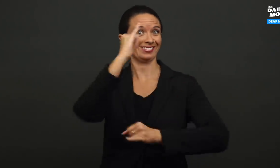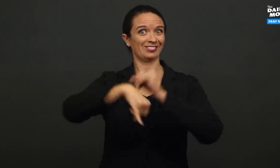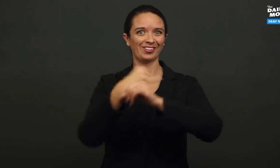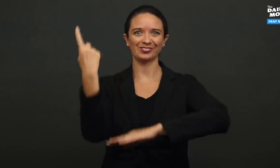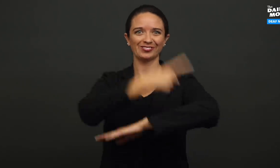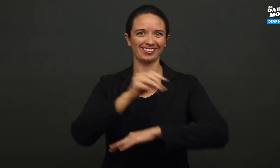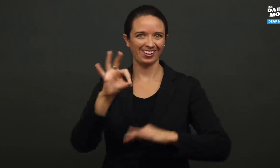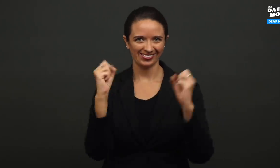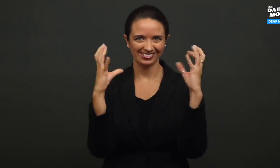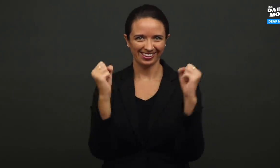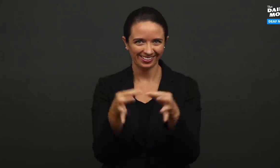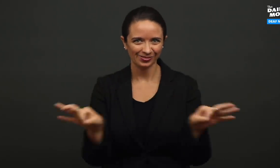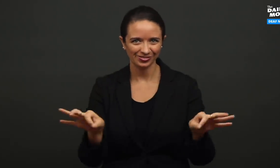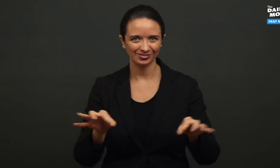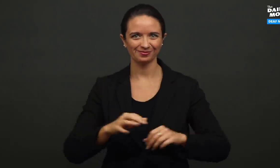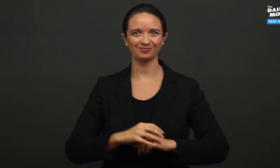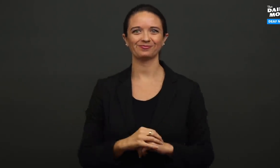International Day of Sign Languages.